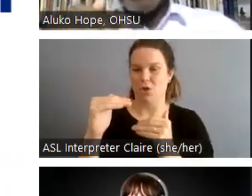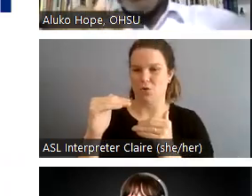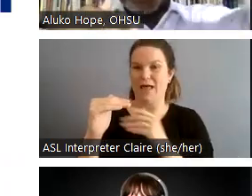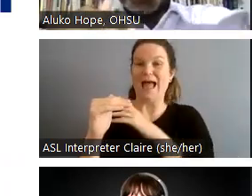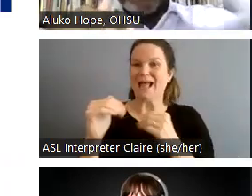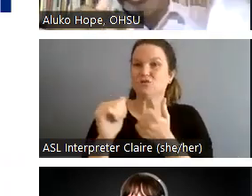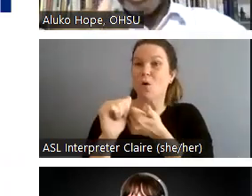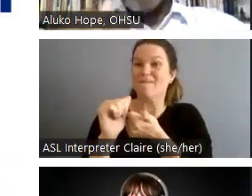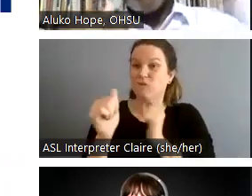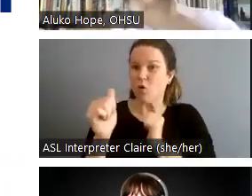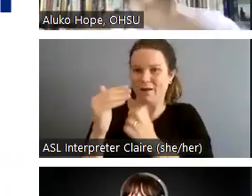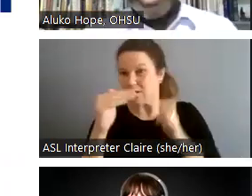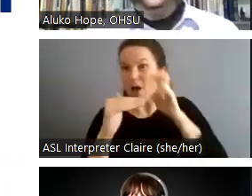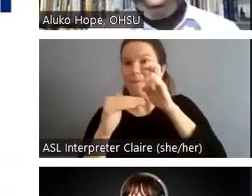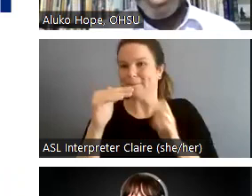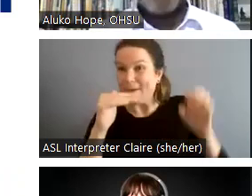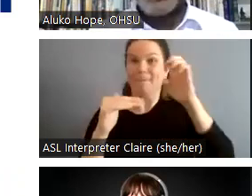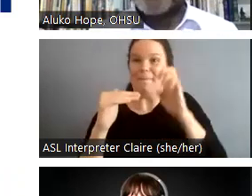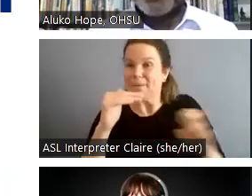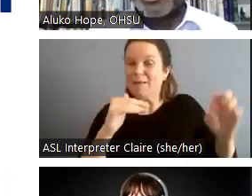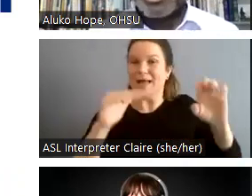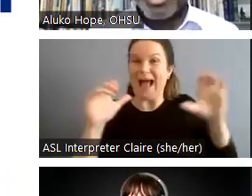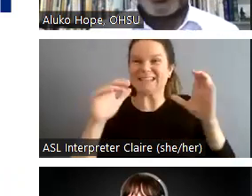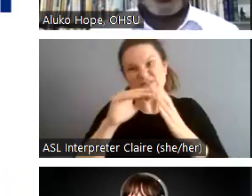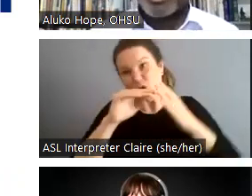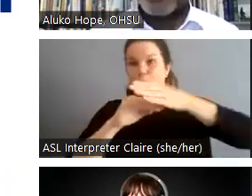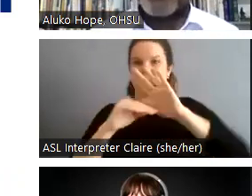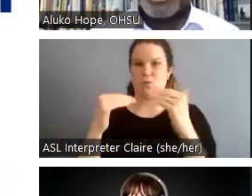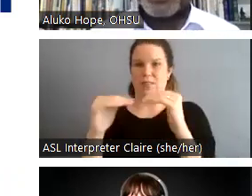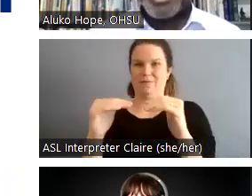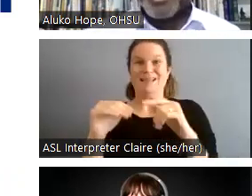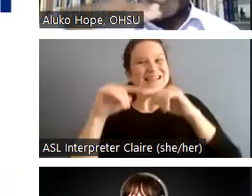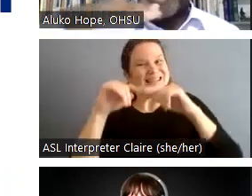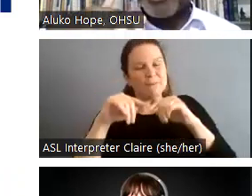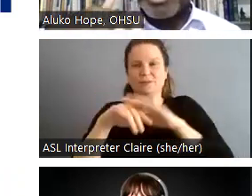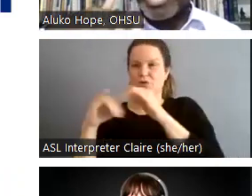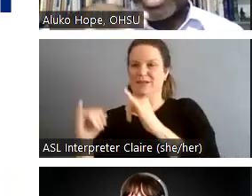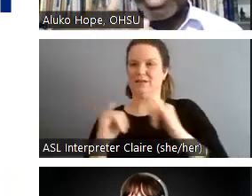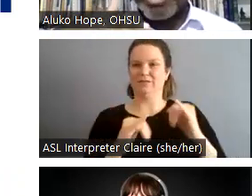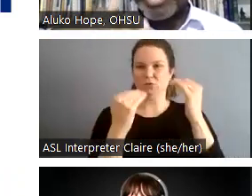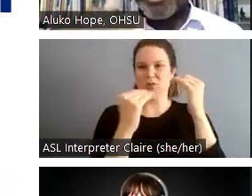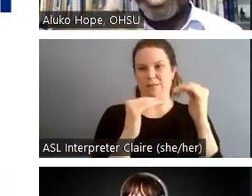intense activity that's above the energy ceiling. And for each person, depending on a lot of different factors, that energy